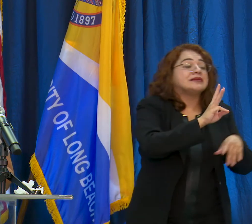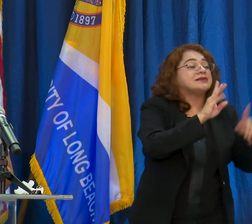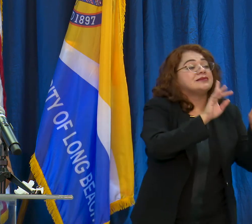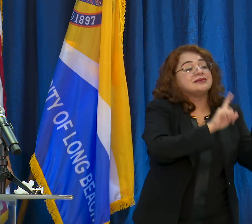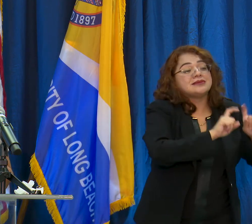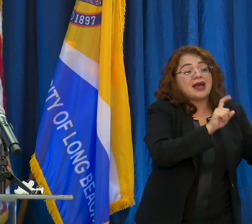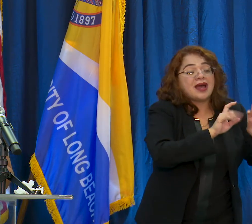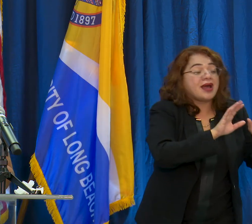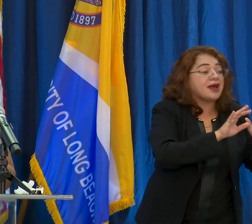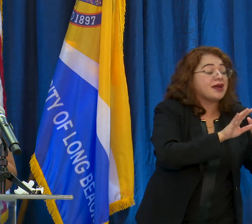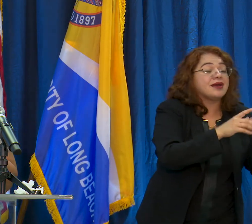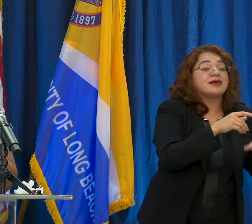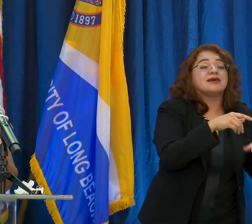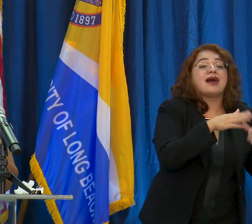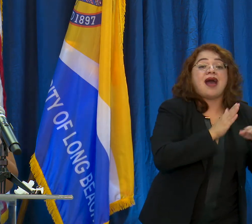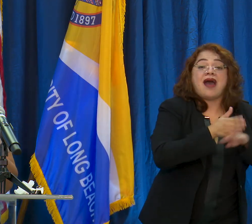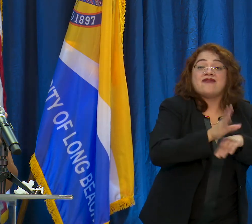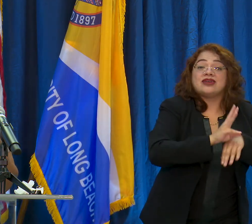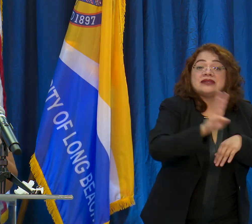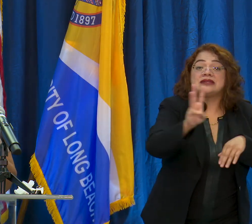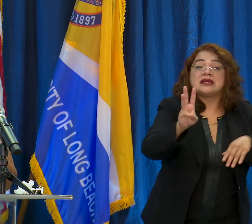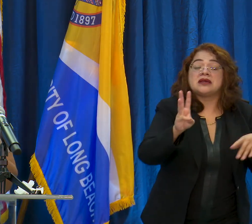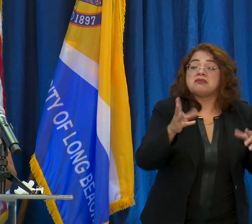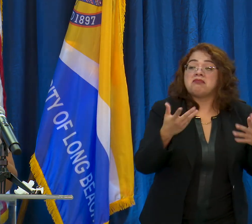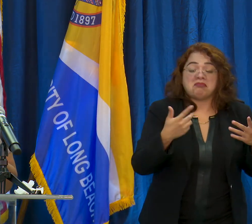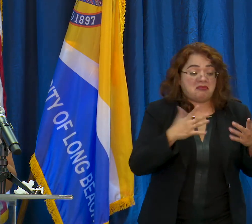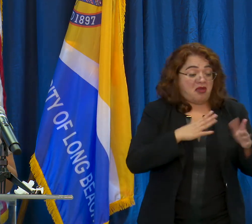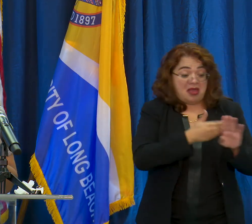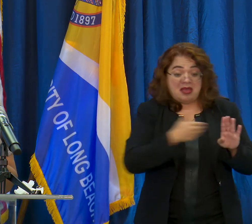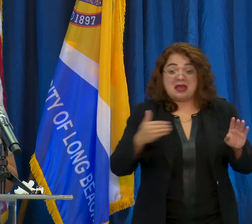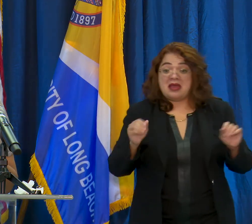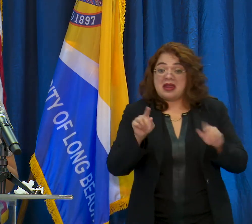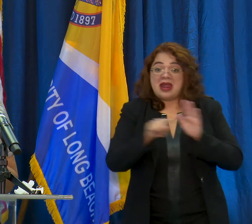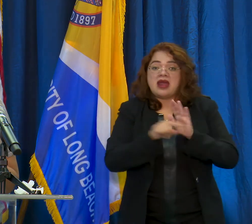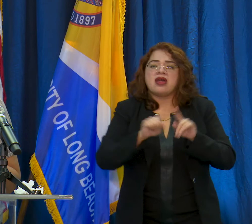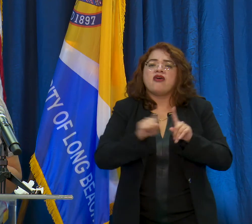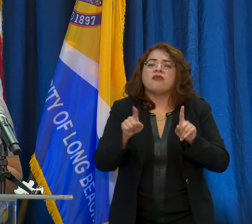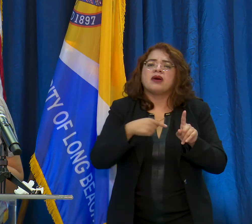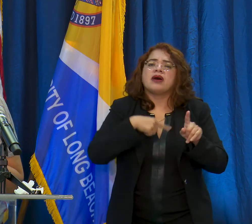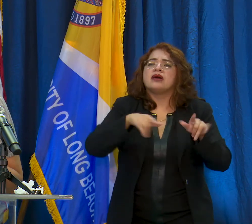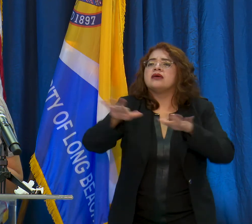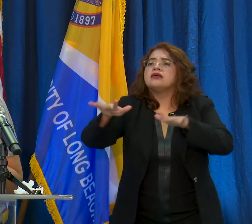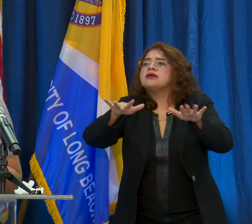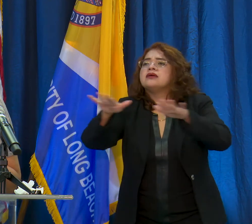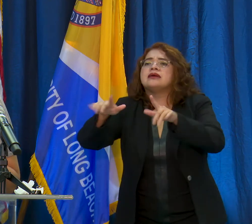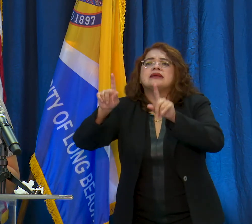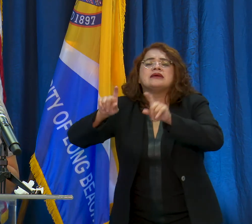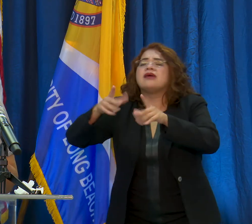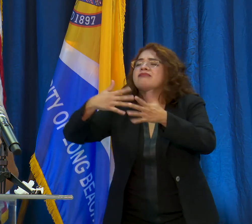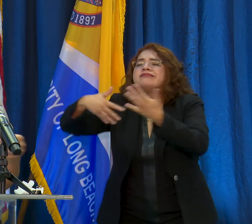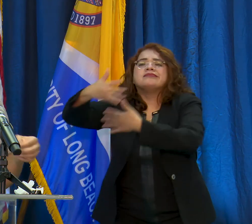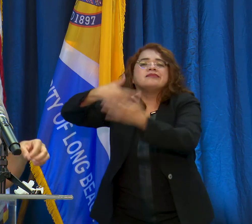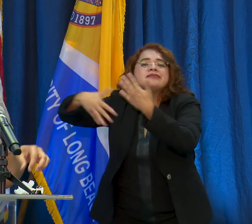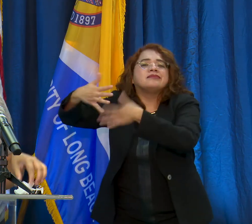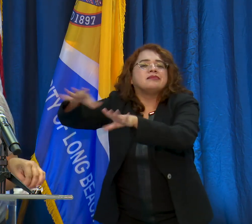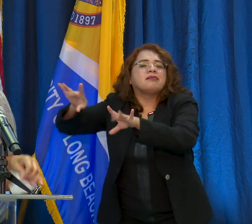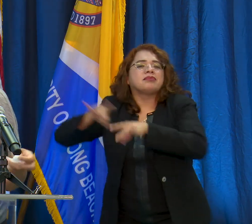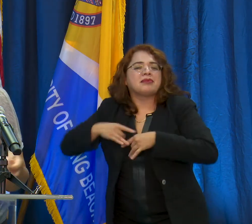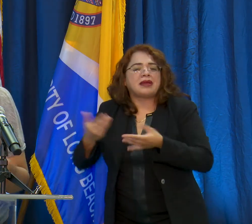positive. When it's negative, it's a little bit murkier. Thank you, Dr. Davis, that concludes our